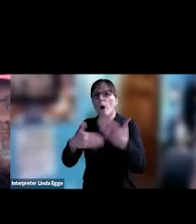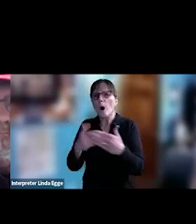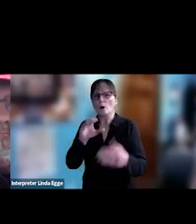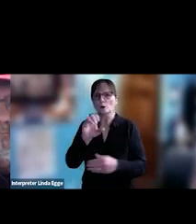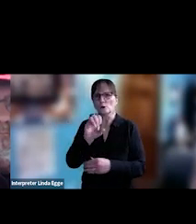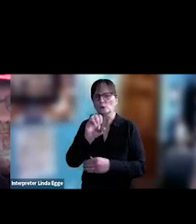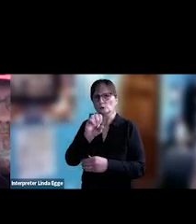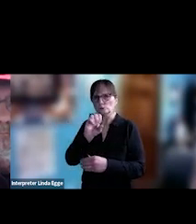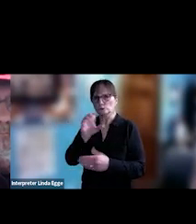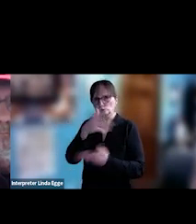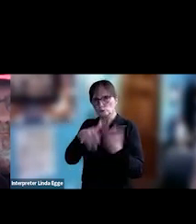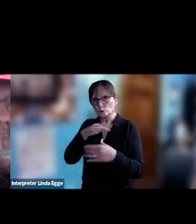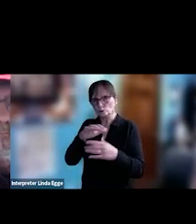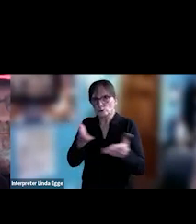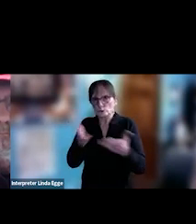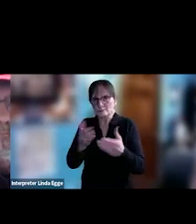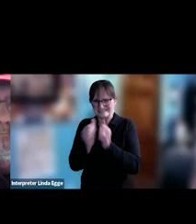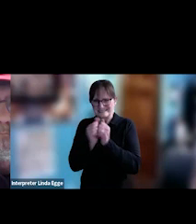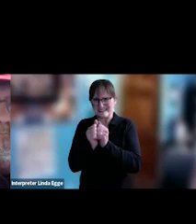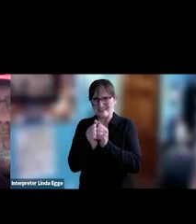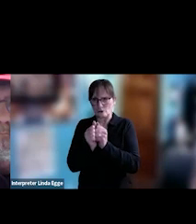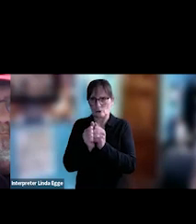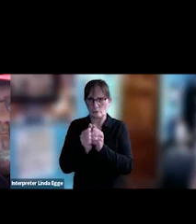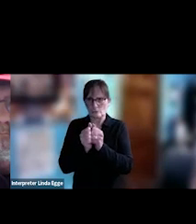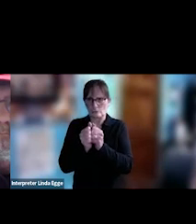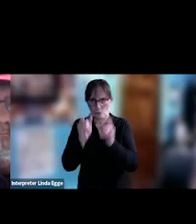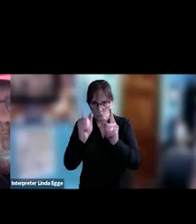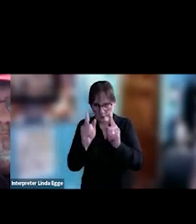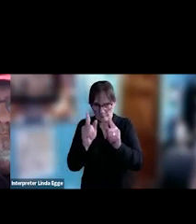up under one roof so that the community will know